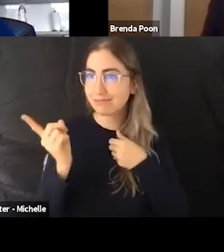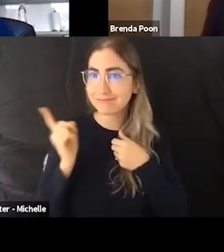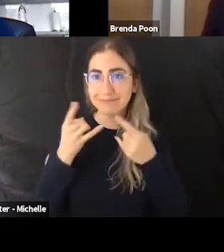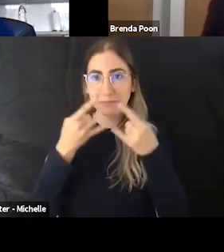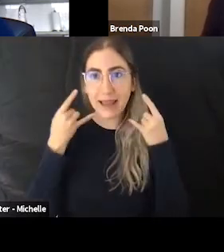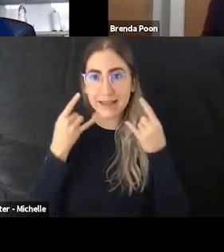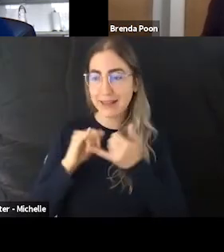AND FINALLY, A THIRD MAJOR THEME IN TERMS OF DIFFICULTY, SO